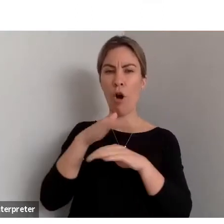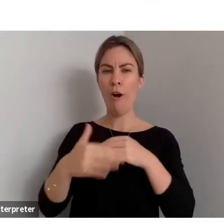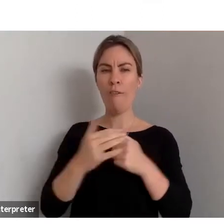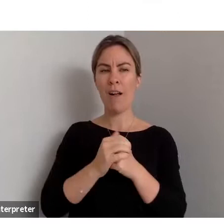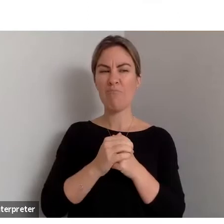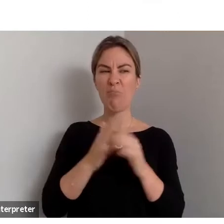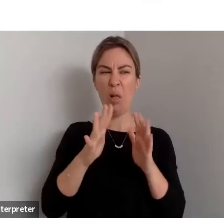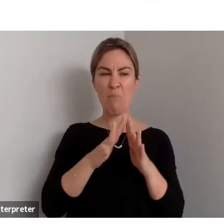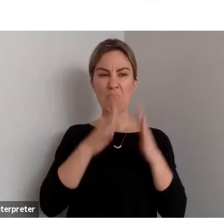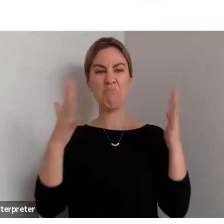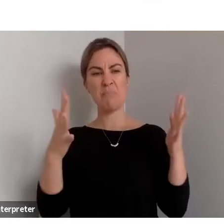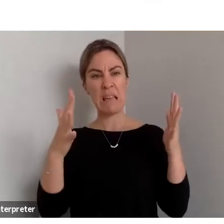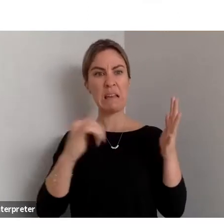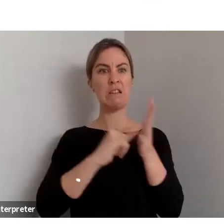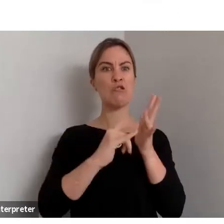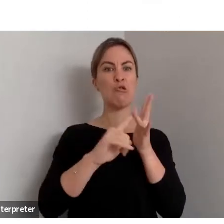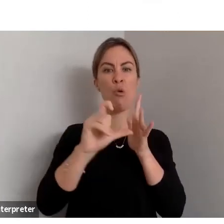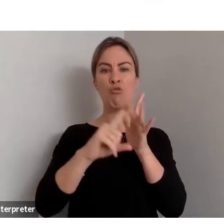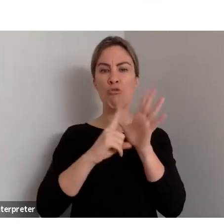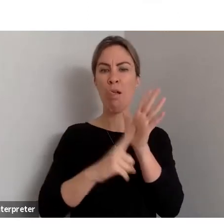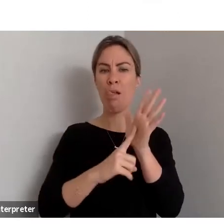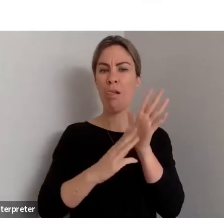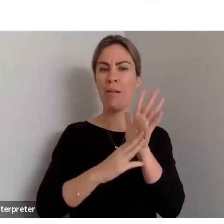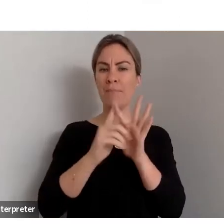The big social media platforms. Particularly in Australia.